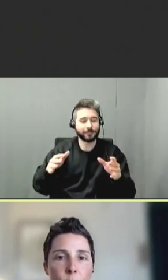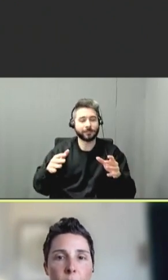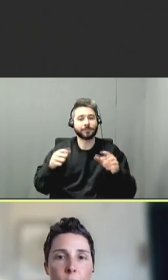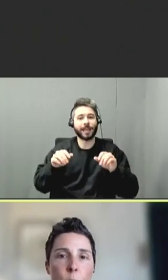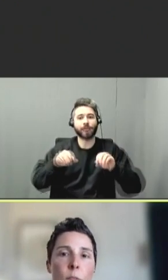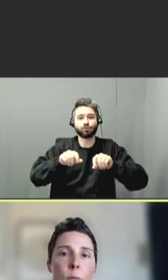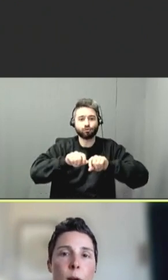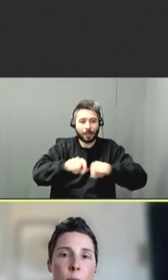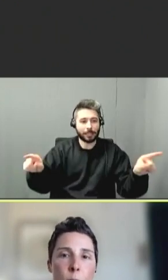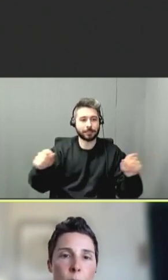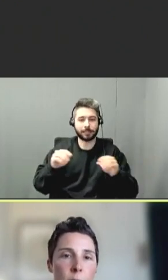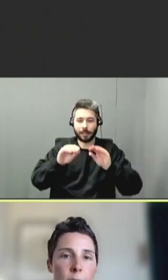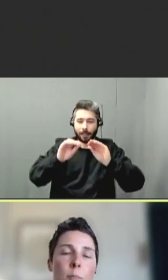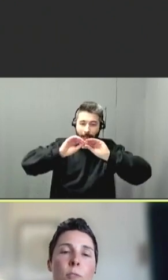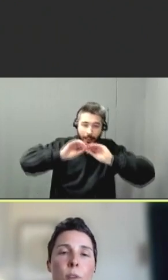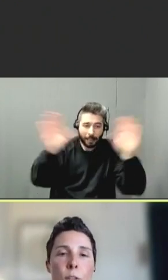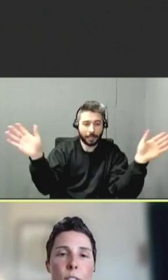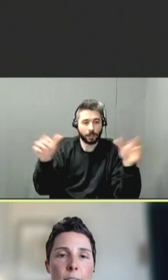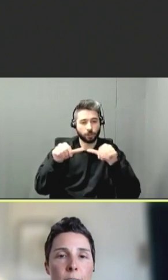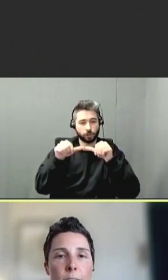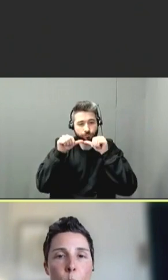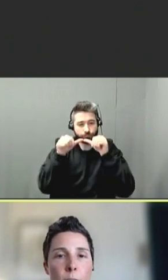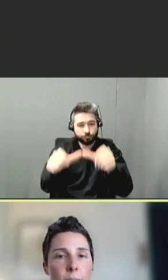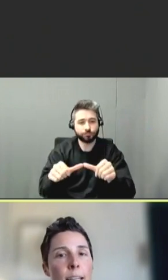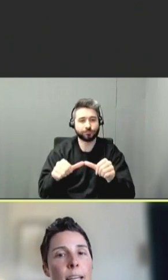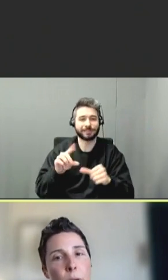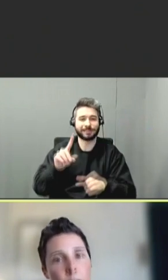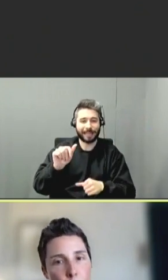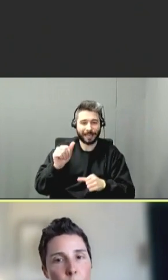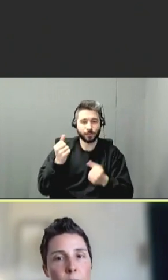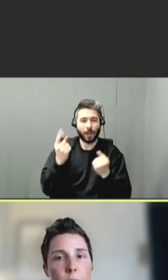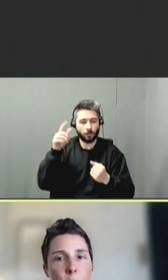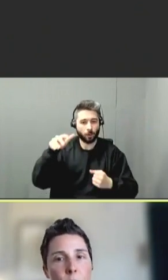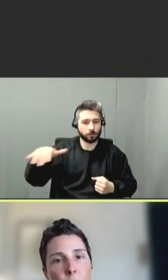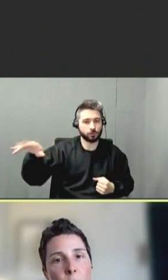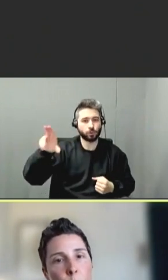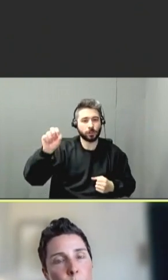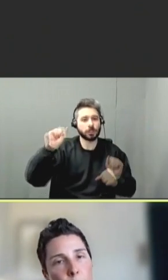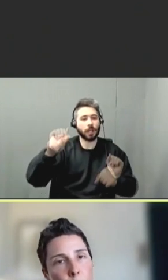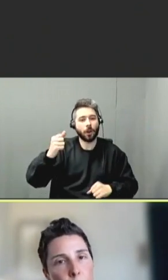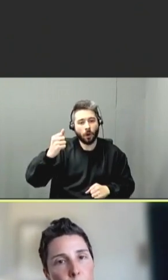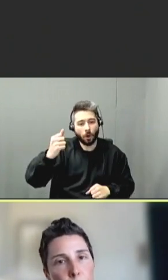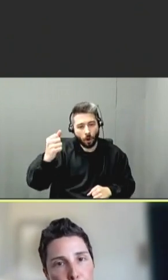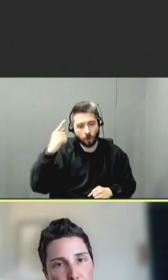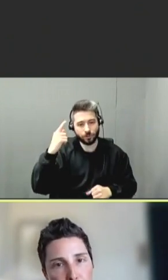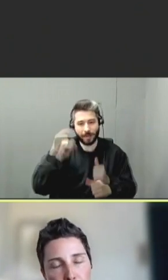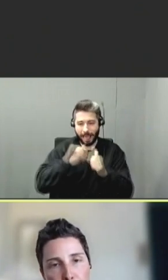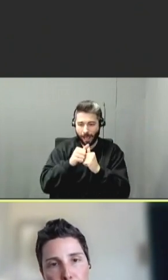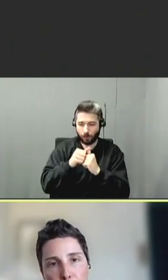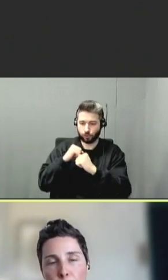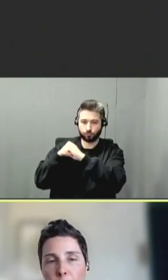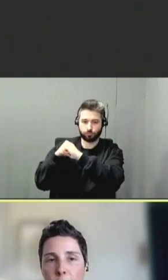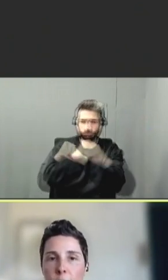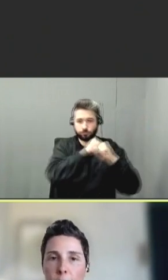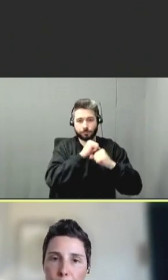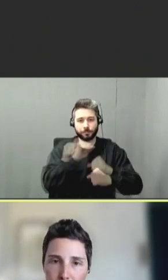so that everyone throughout the U.S. is able to understand an outbreak and make informed decisions on how to protect themselves. All right. Next slide.